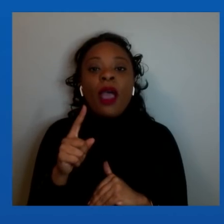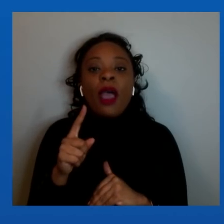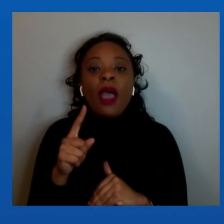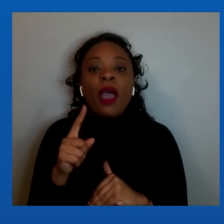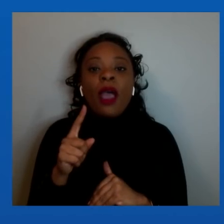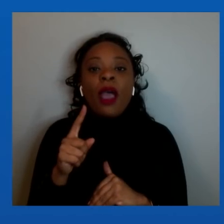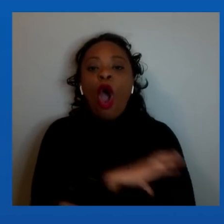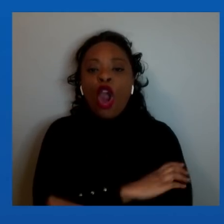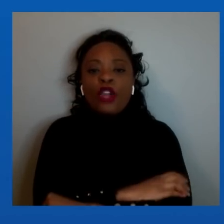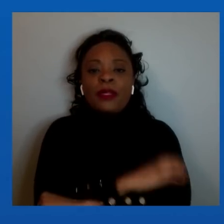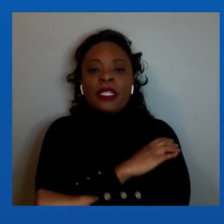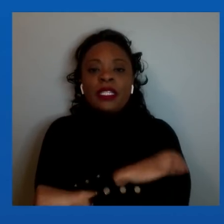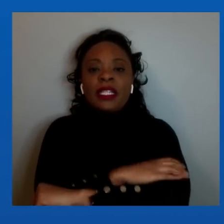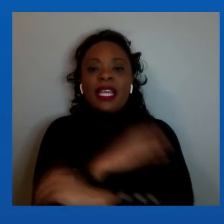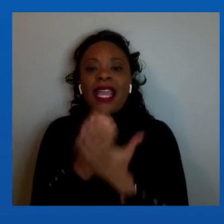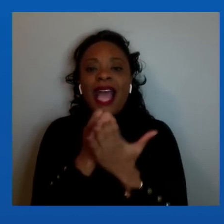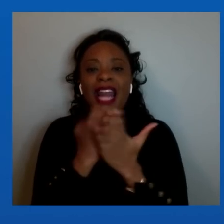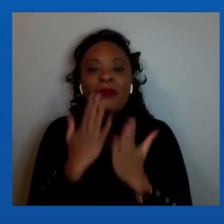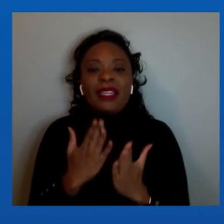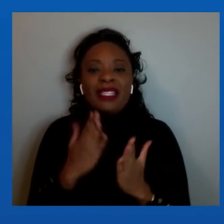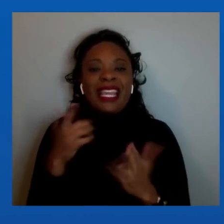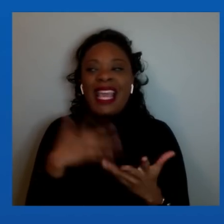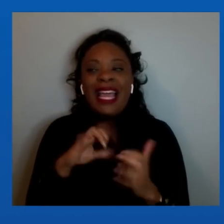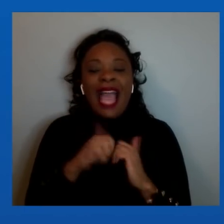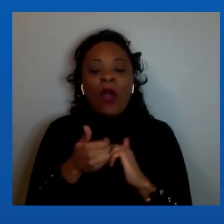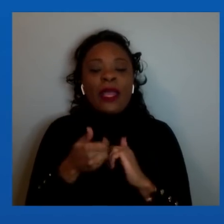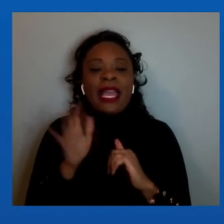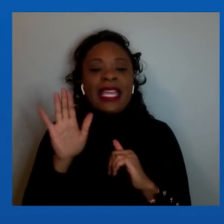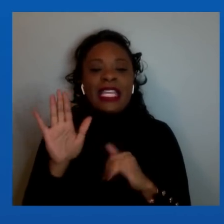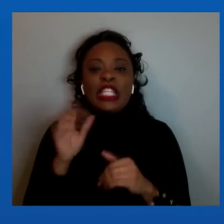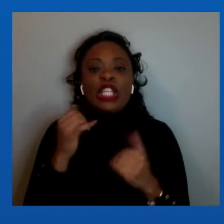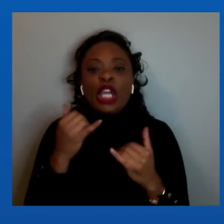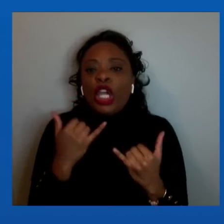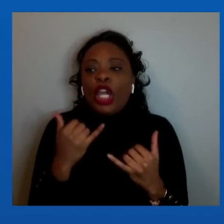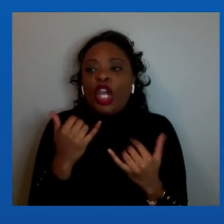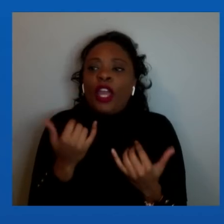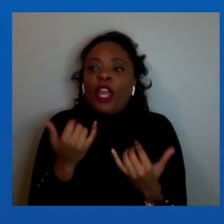He didn't like the way his current economic counselors were advising him,